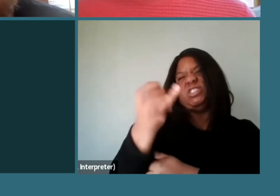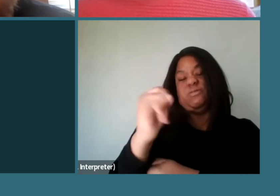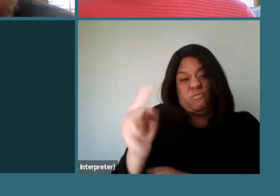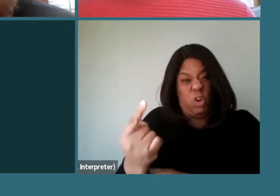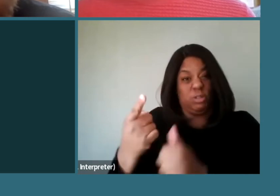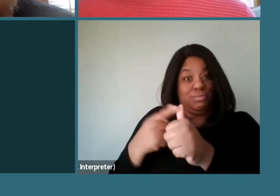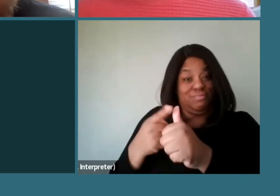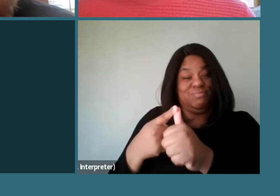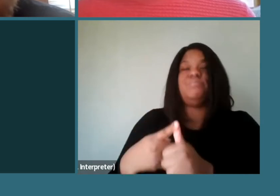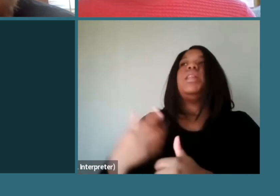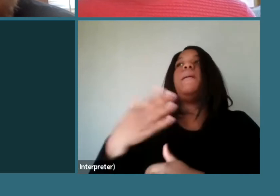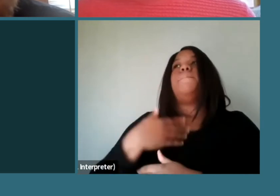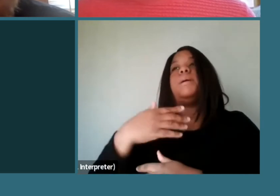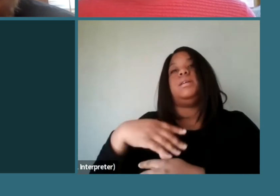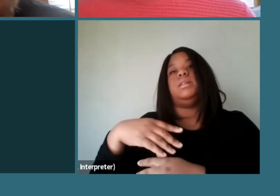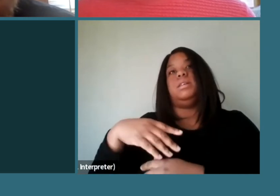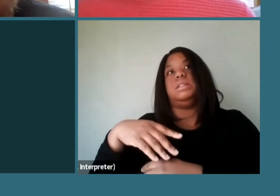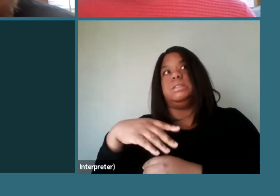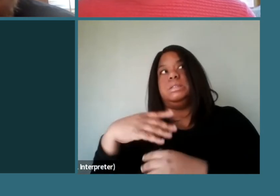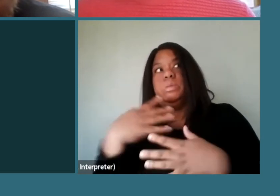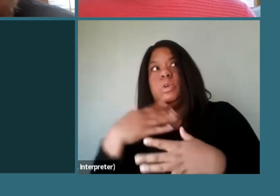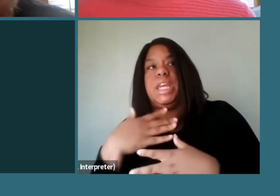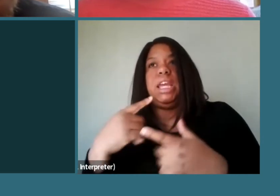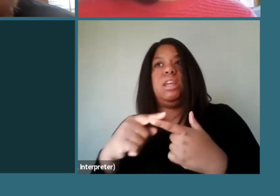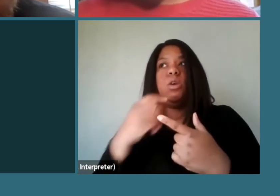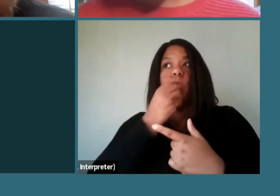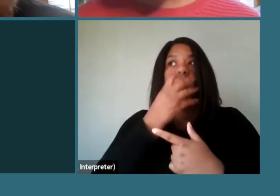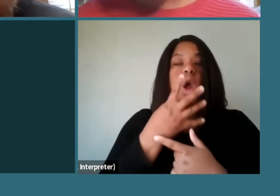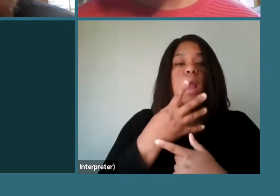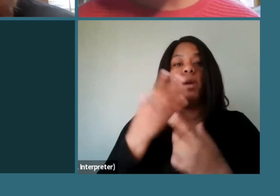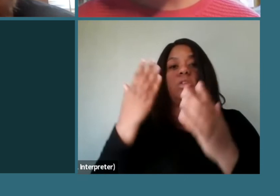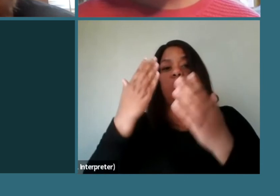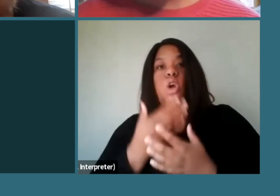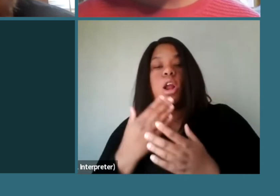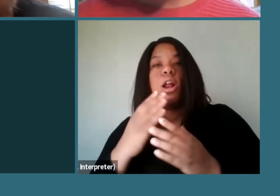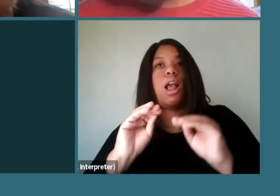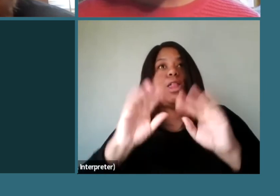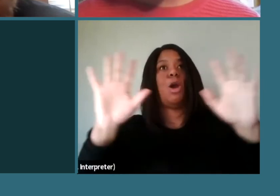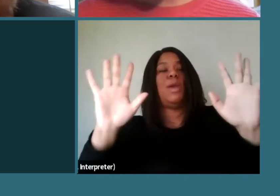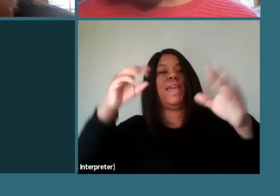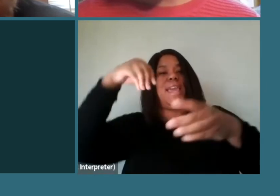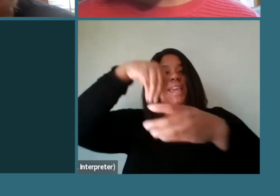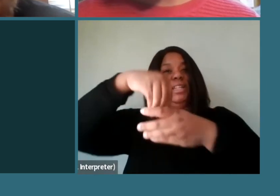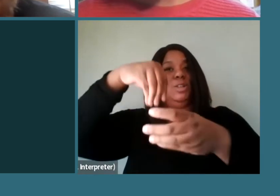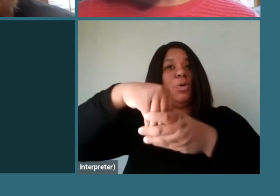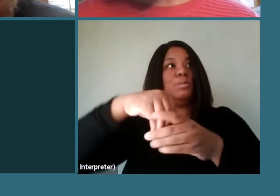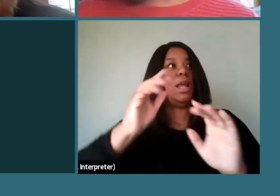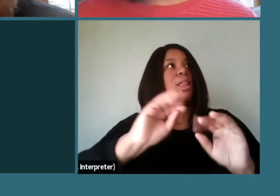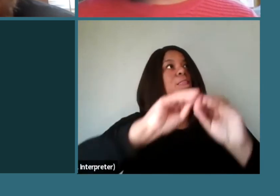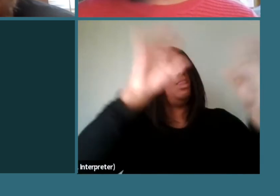So my adjectives were spooky, warm, dark, glowing, indoors, and illuminated.